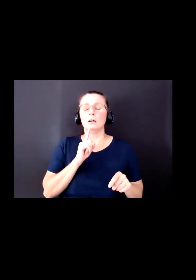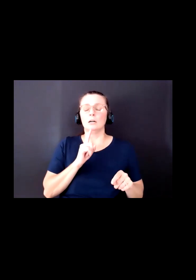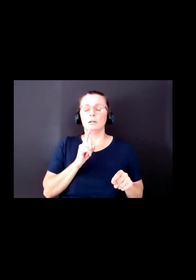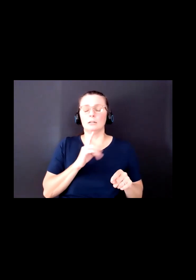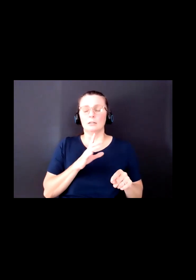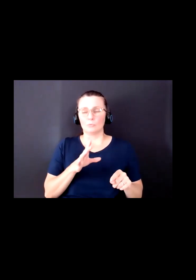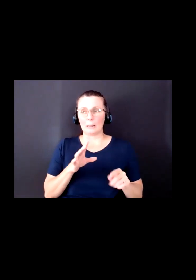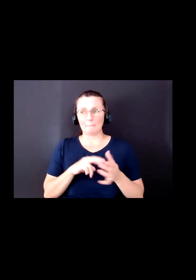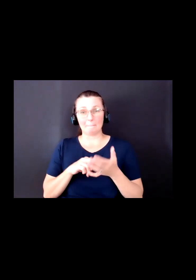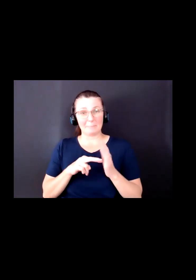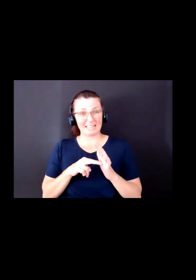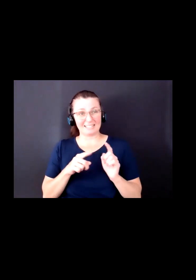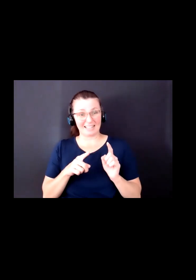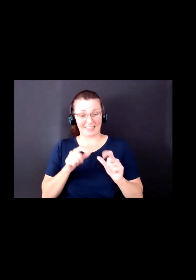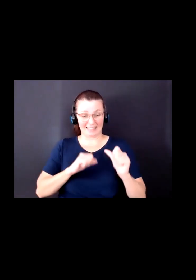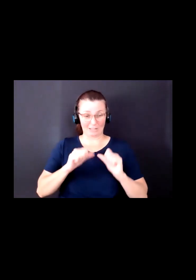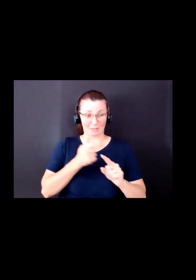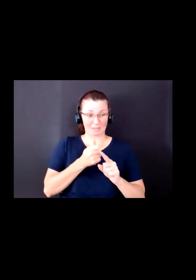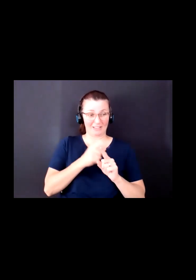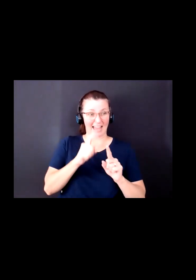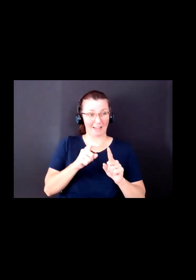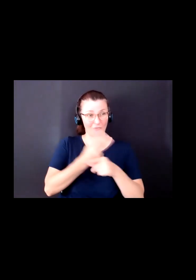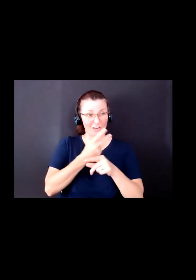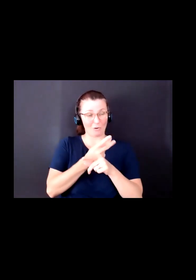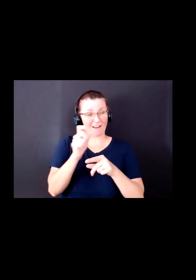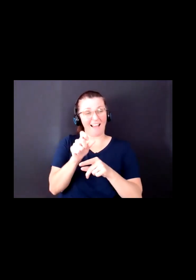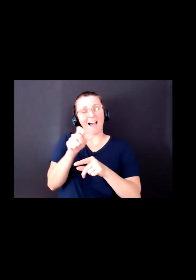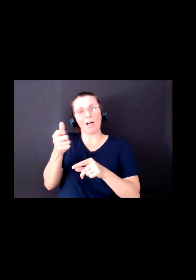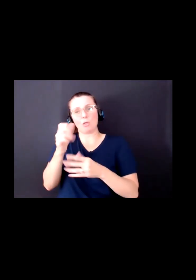And again, that's the interactive dialogue that we've